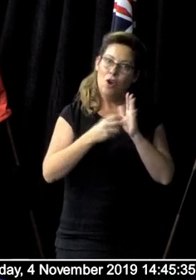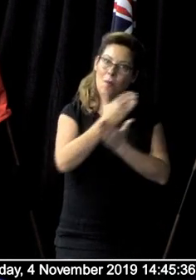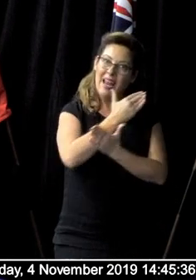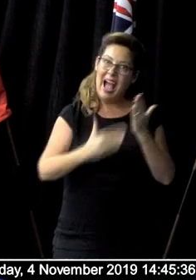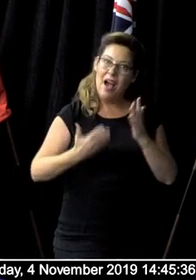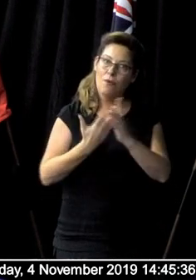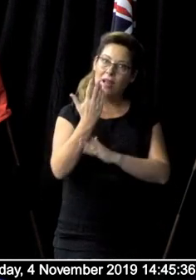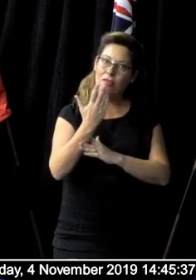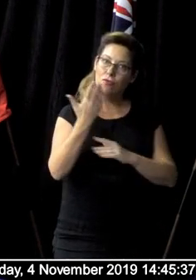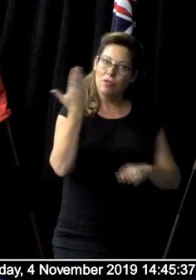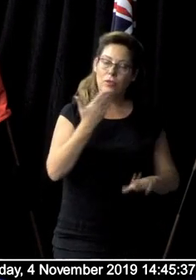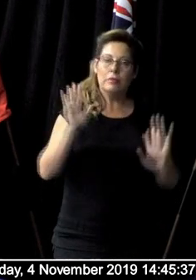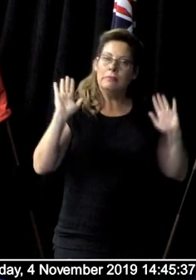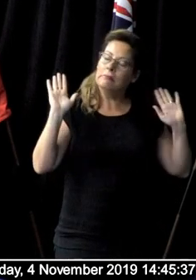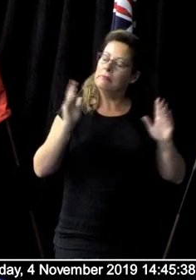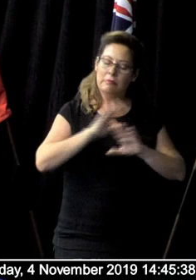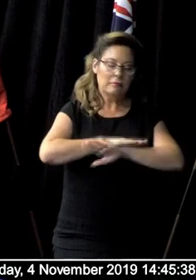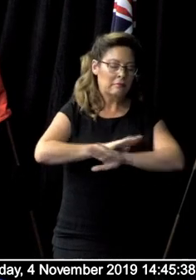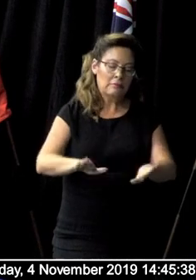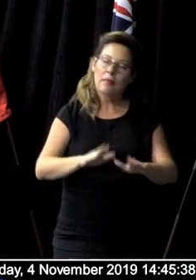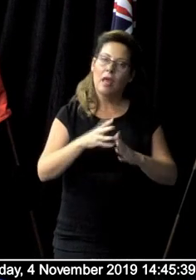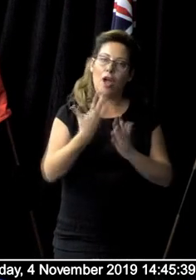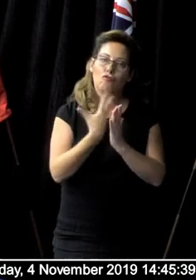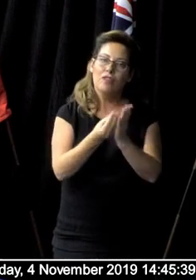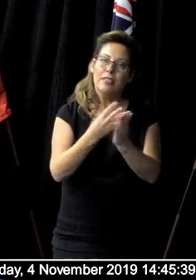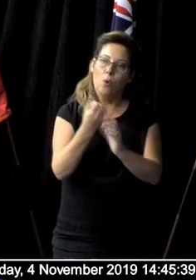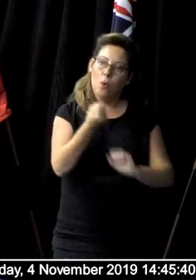resources available to support – to support that child.